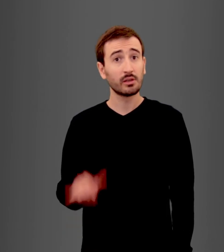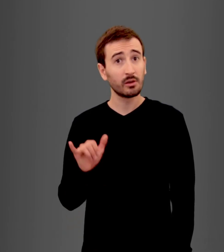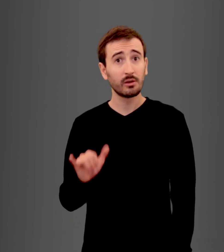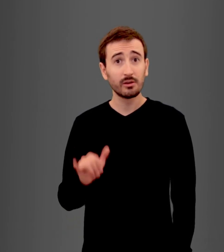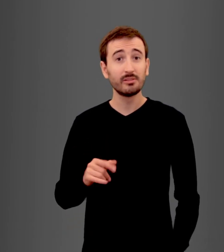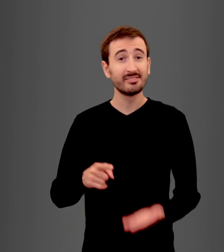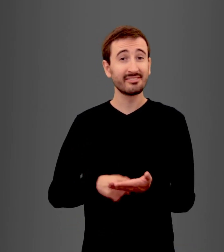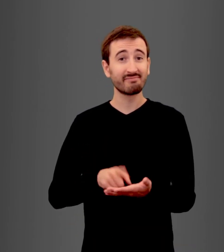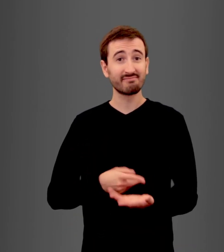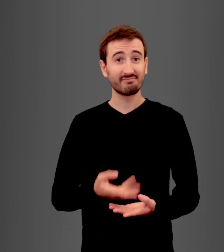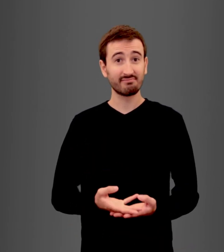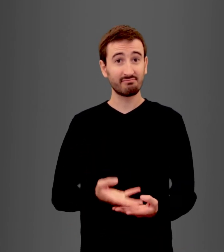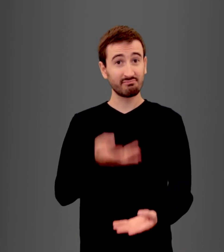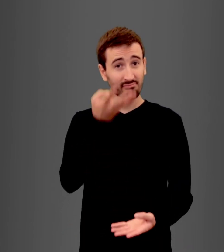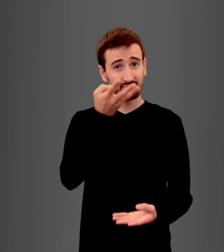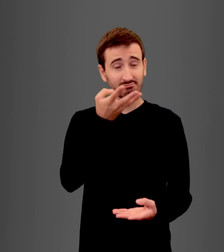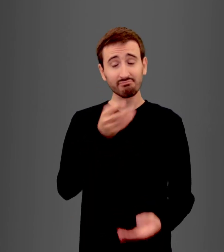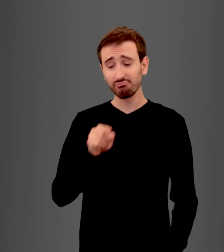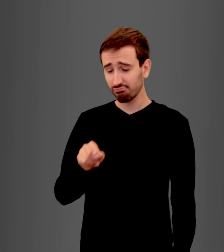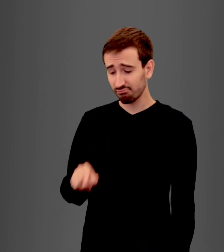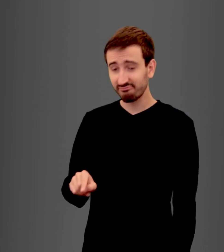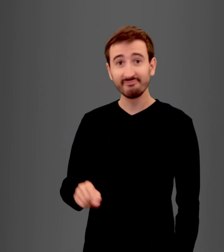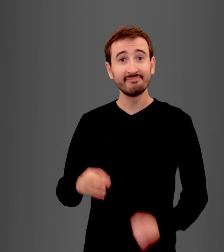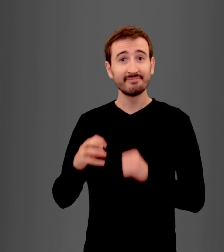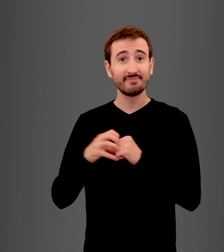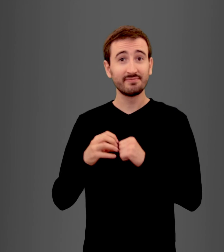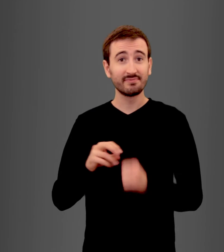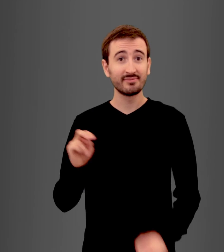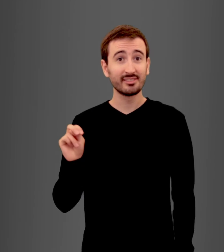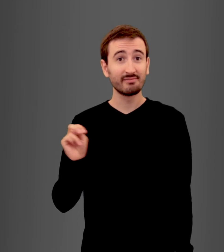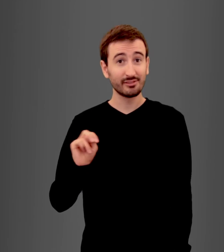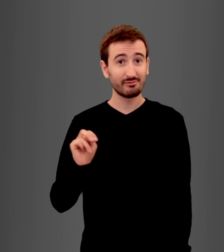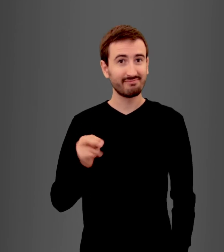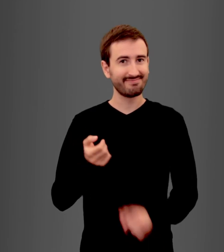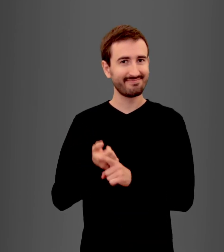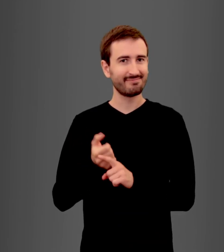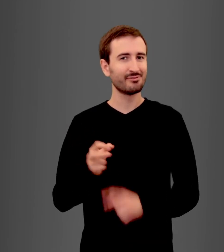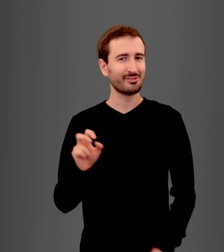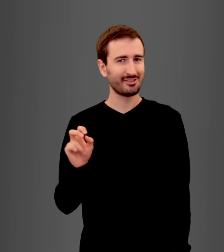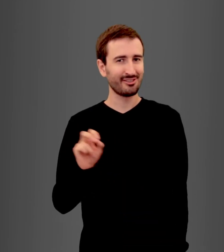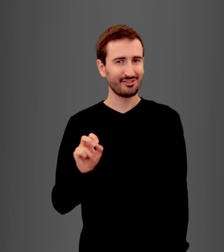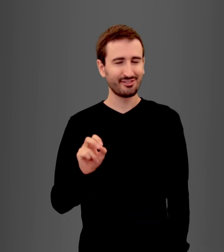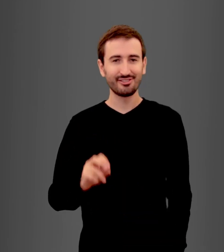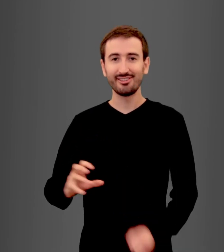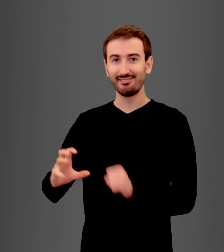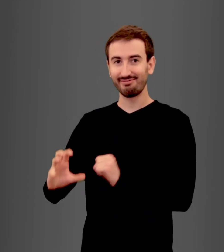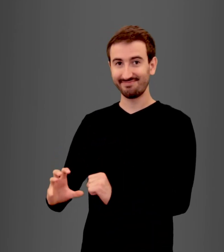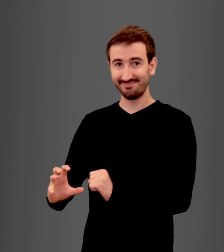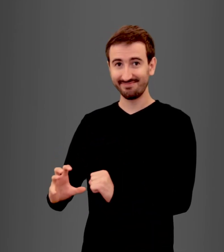Sometimes a lattice may contain another nitrogen atom in addition to a neutral nitrogen-vacancy center.